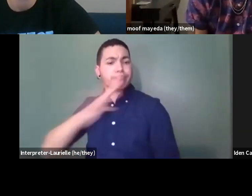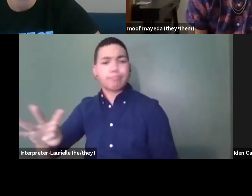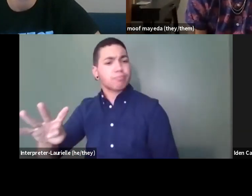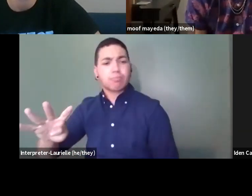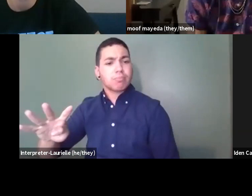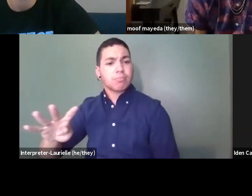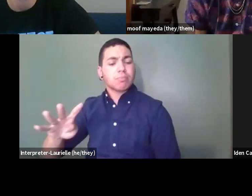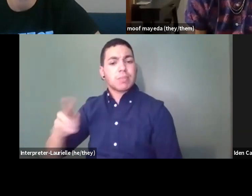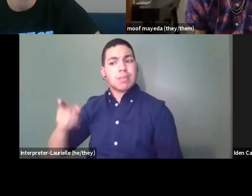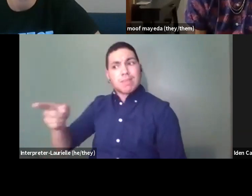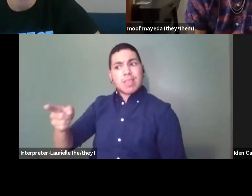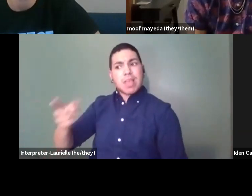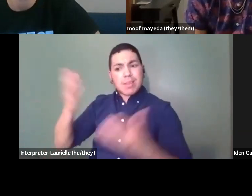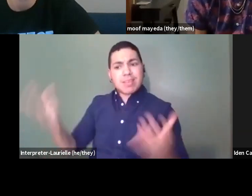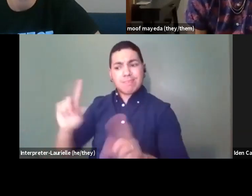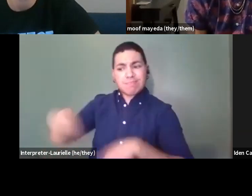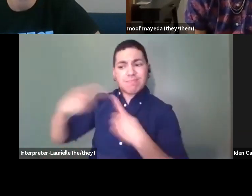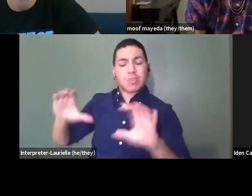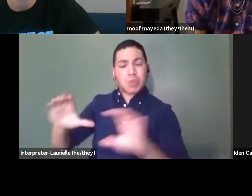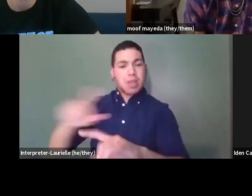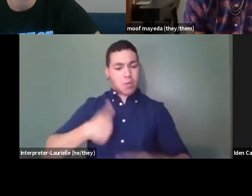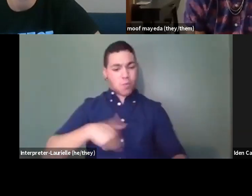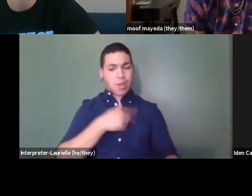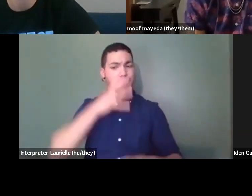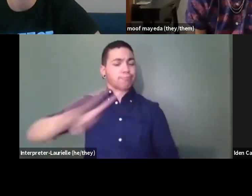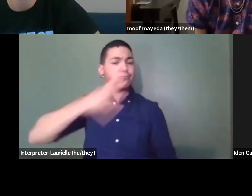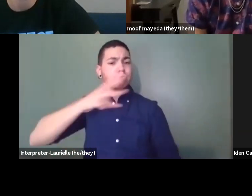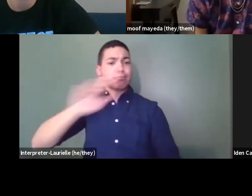Adi's Act was signed into law last year in June.